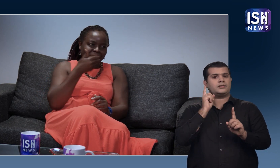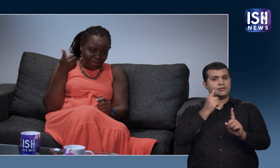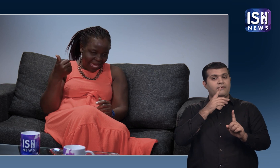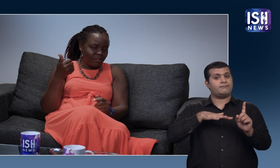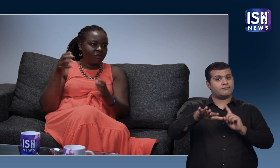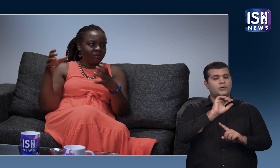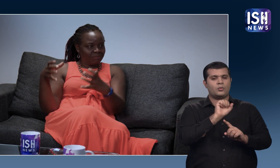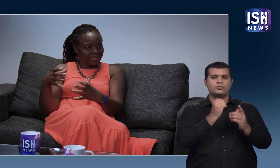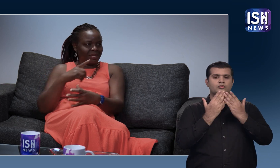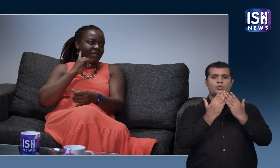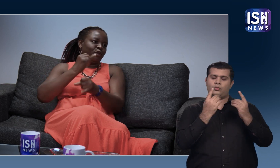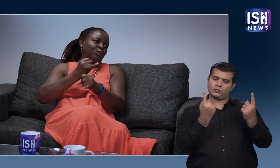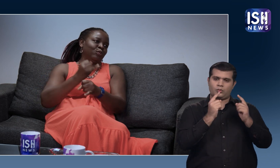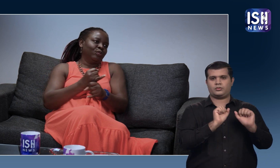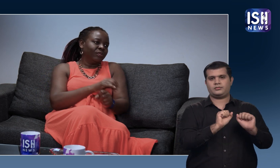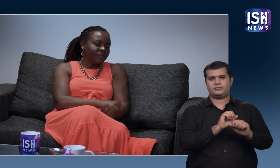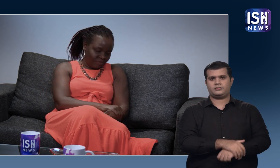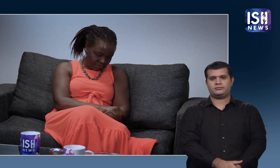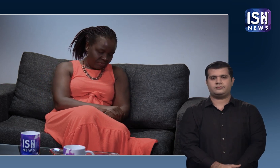It is best for all Deaf students to be together in Deaf school.